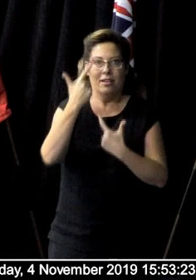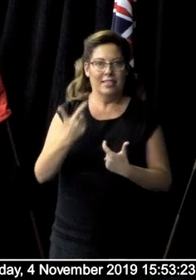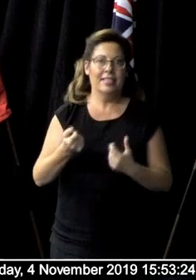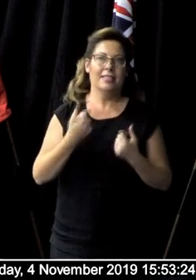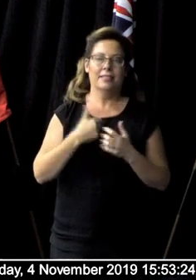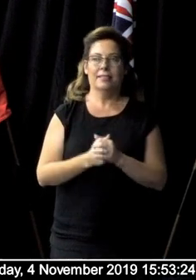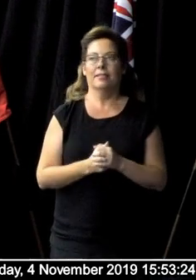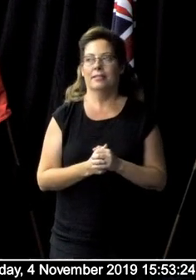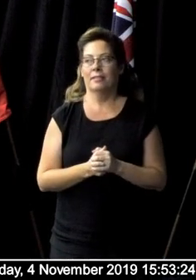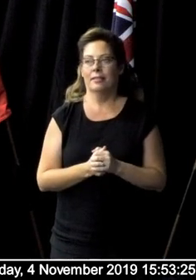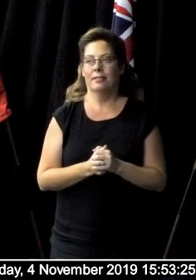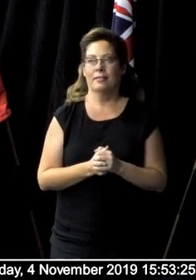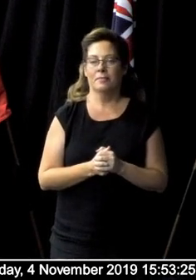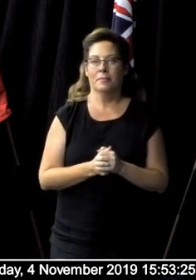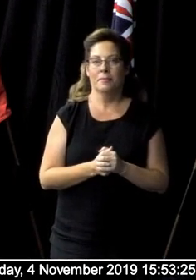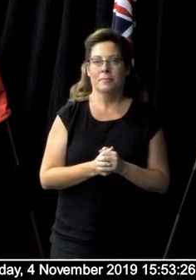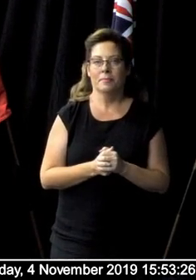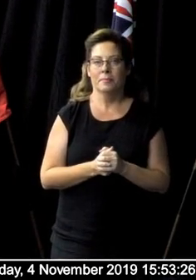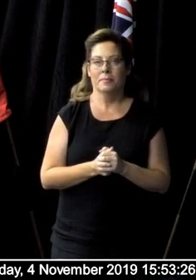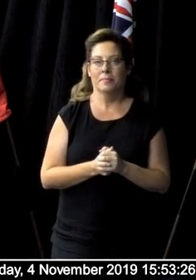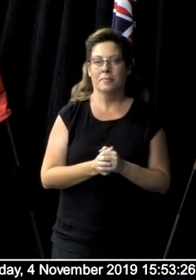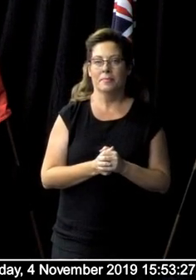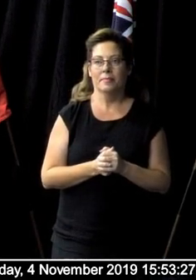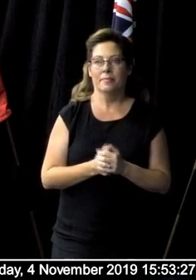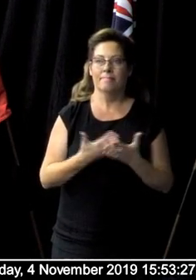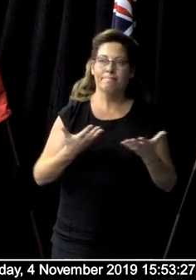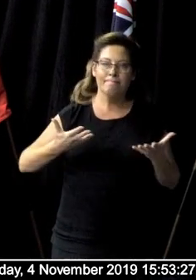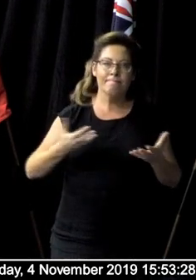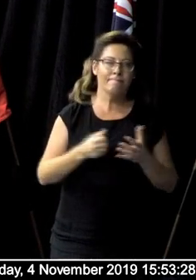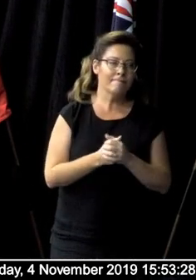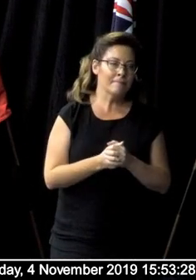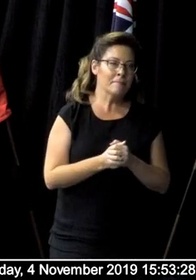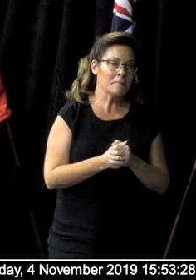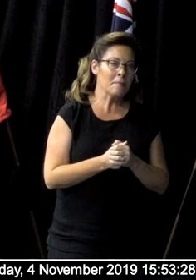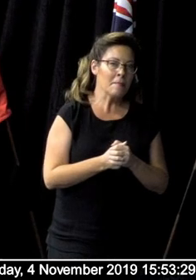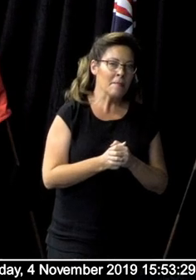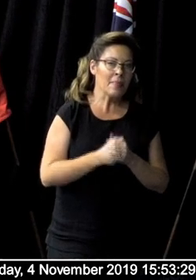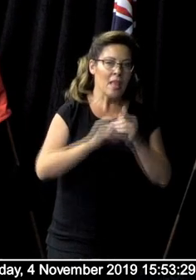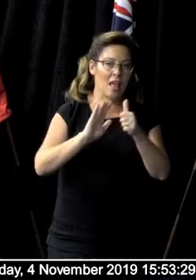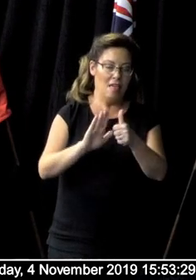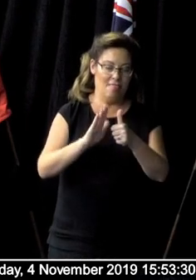recommendations. The first is actually probably the one that is particularly